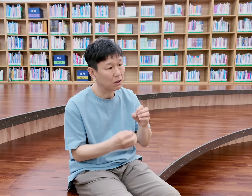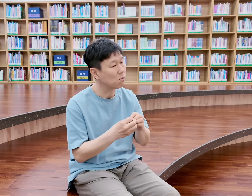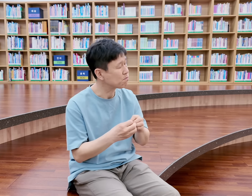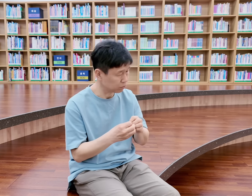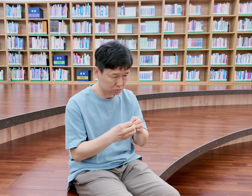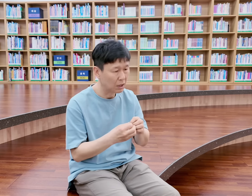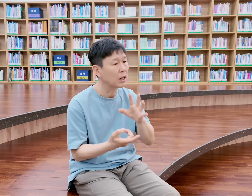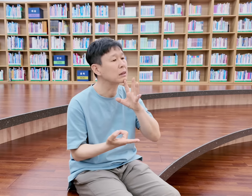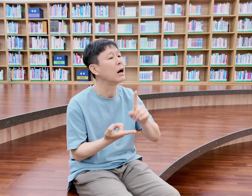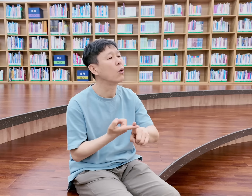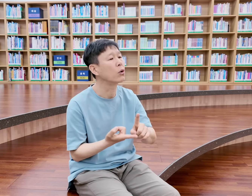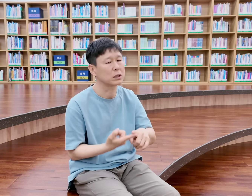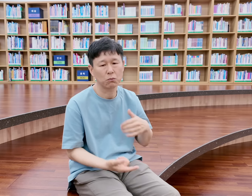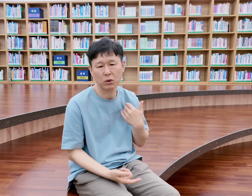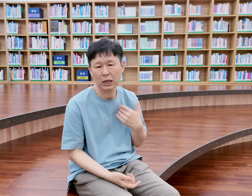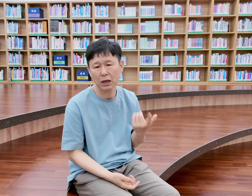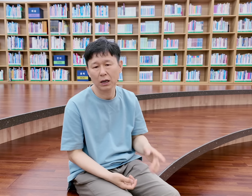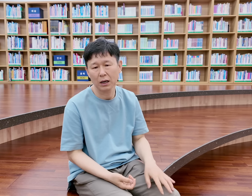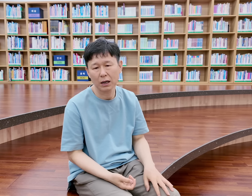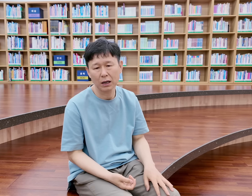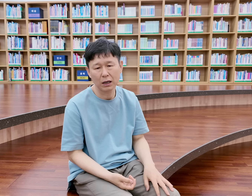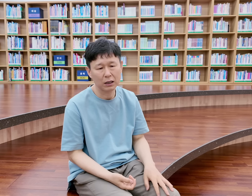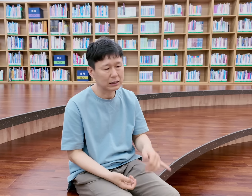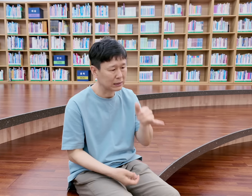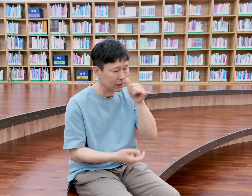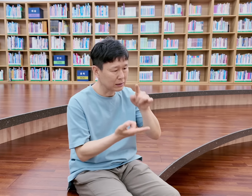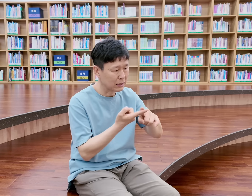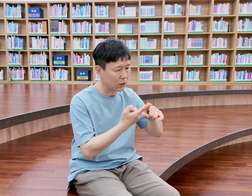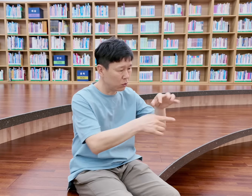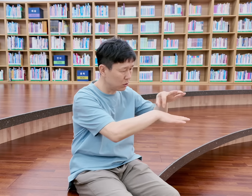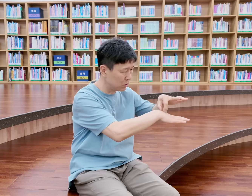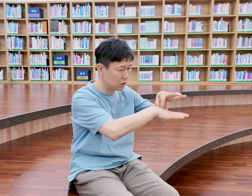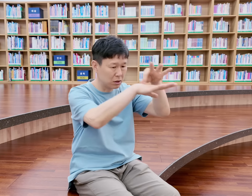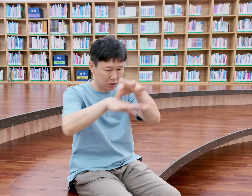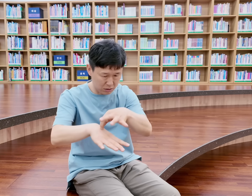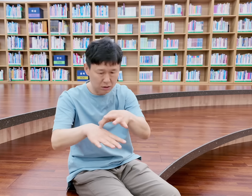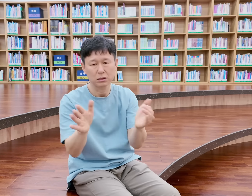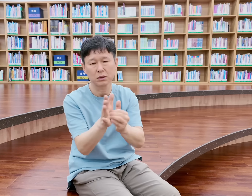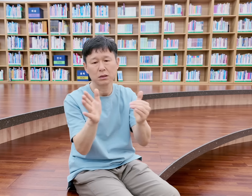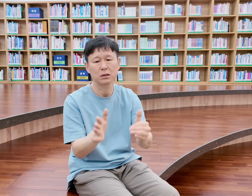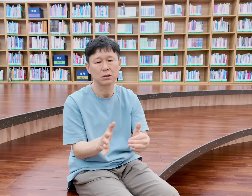Because deaf don't know how to read, of course deaf don't know. Since deaf often end up just taking things as they are and writing them down,